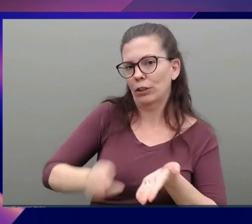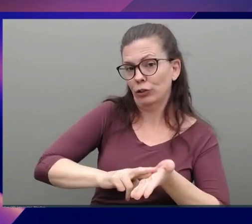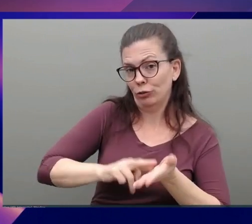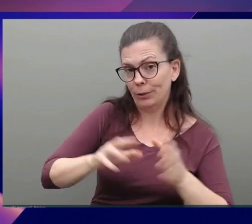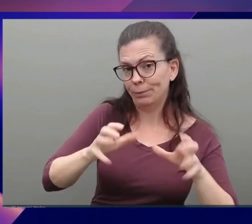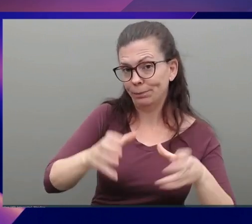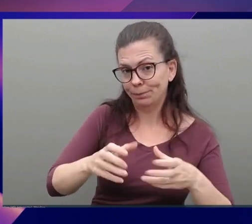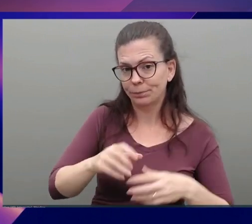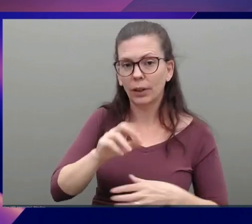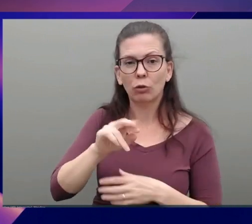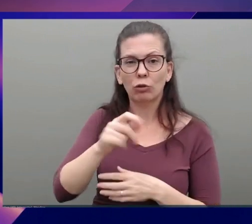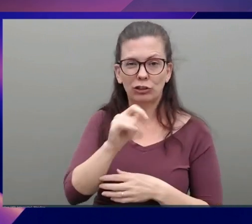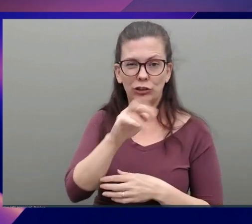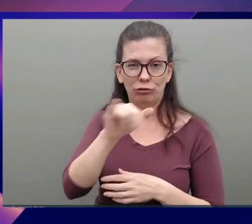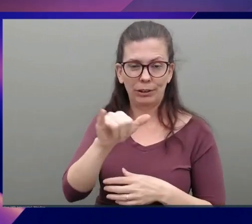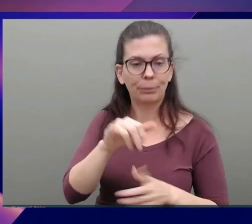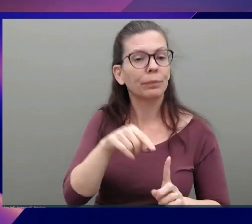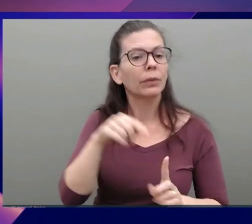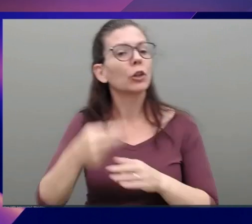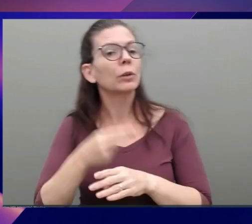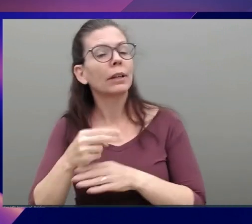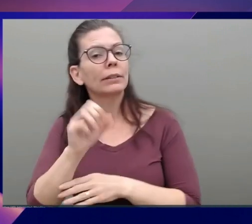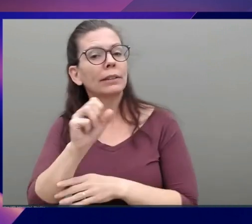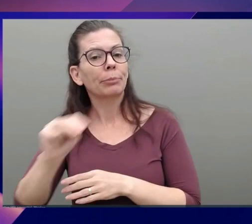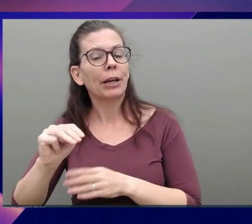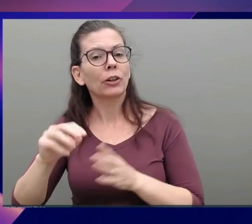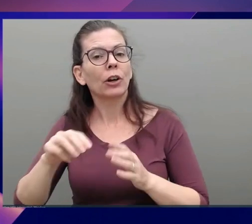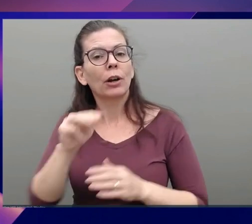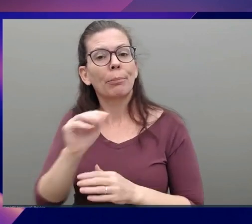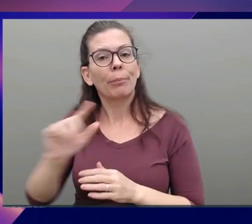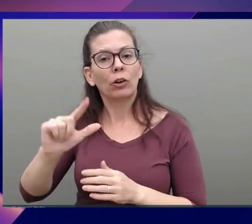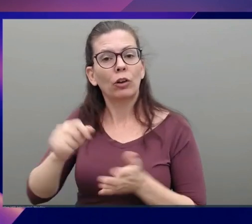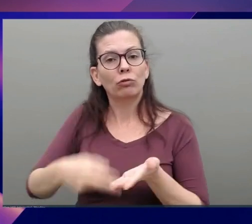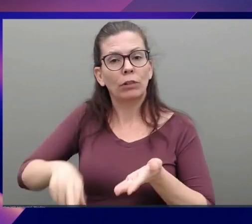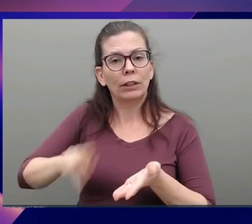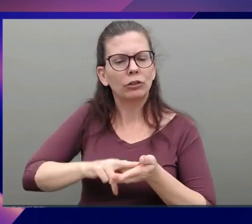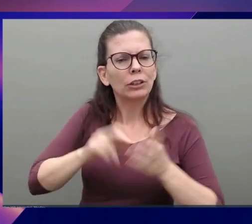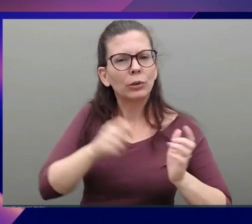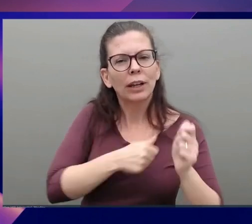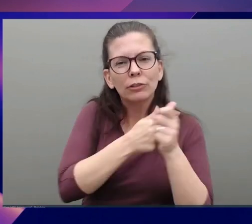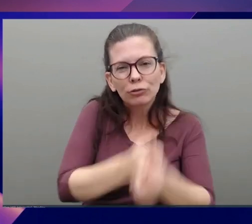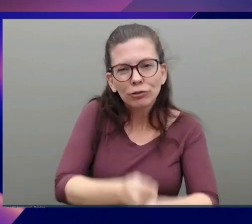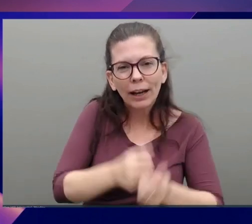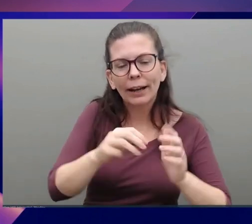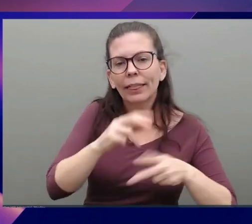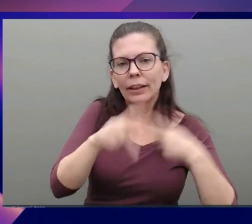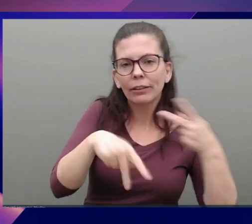With the SageMaker Model Registry, you can track model versions, their metadata, group models by use case,